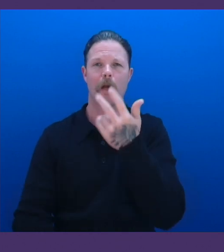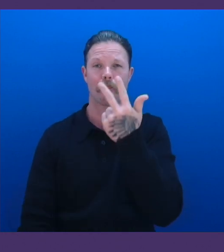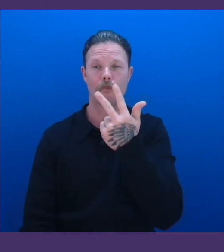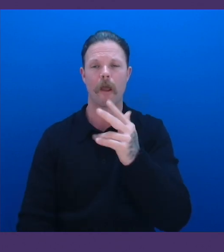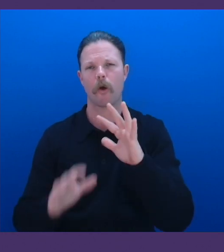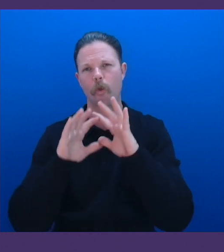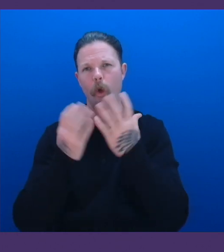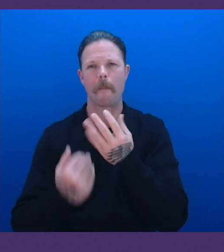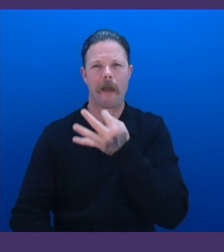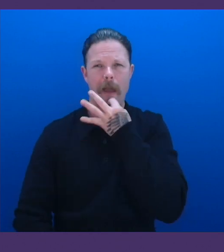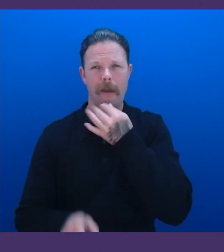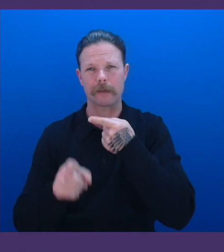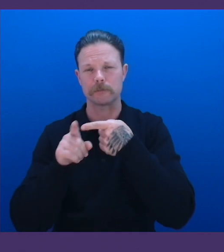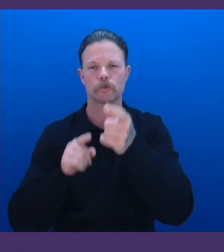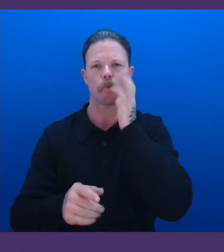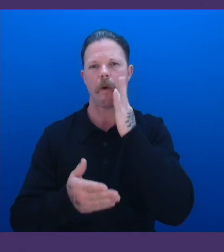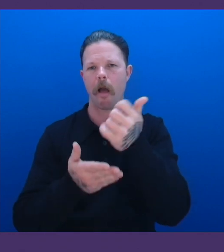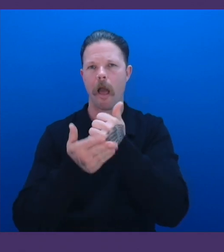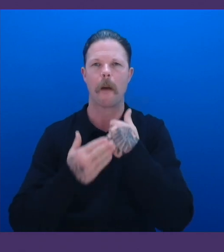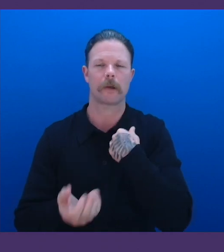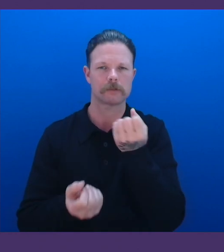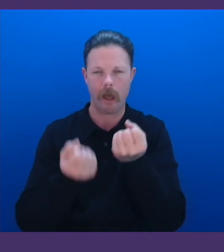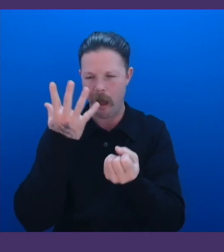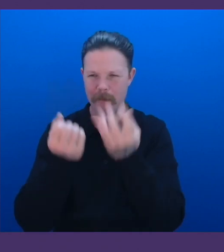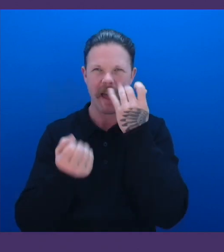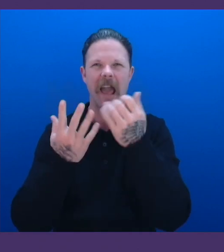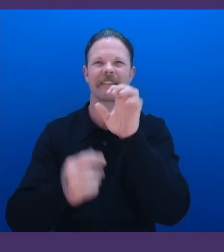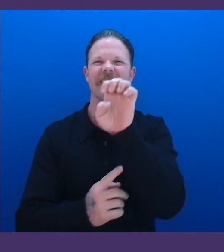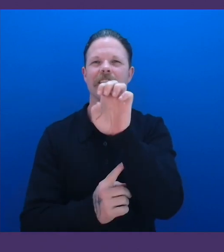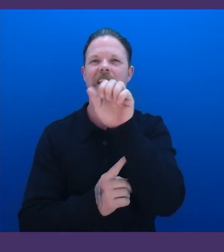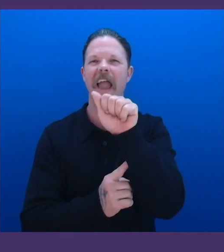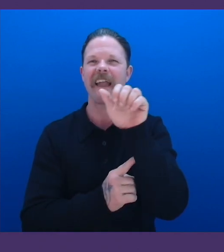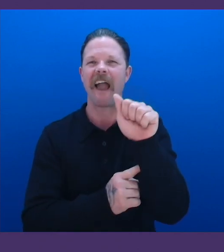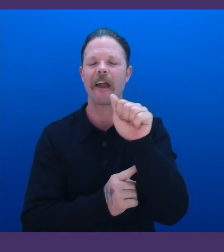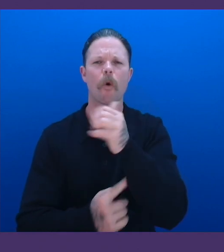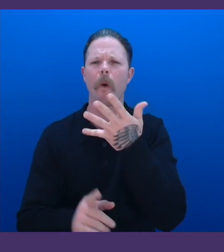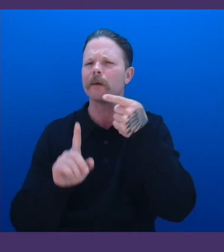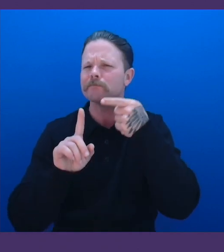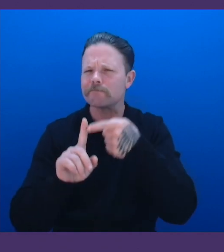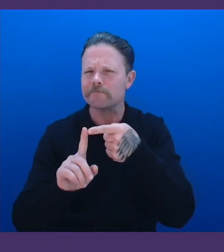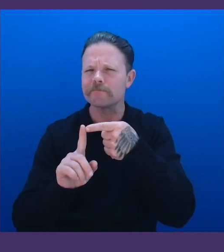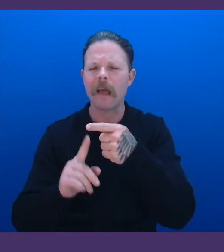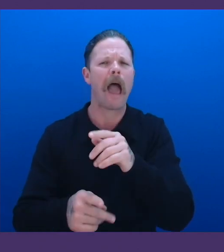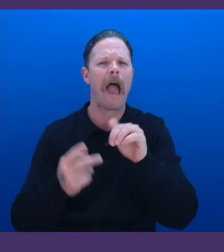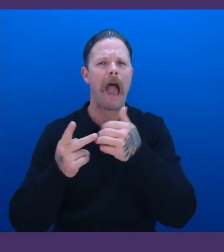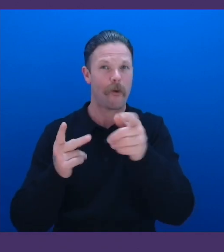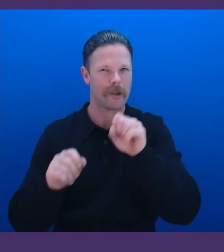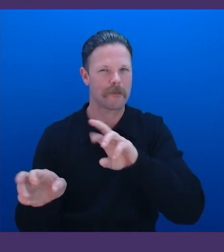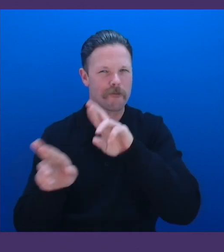to help us unpack the EAA, what it is, how you can be ready.